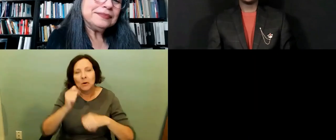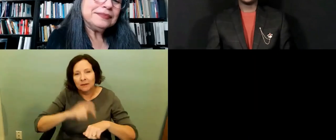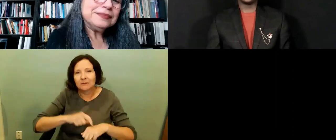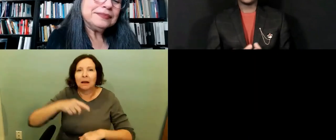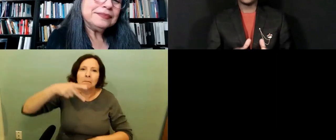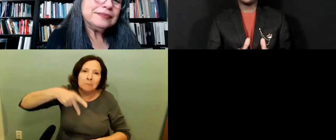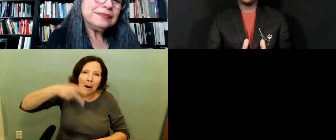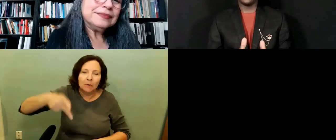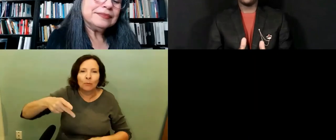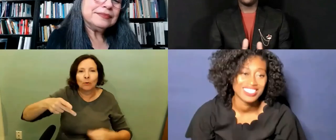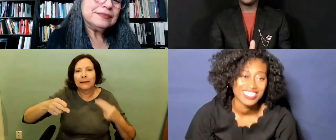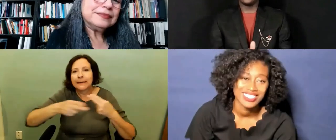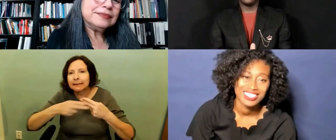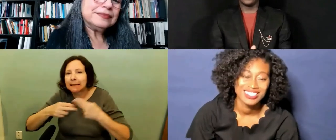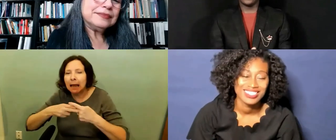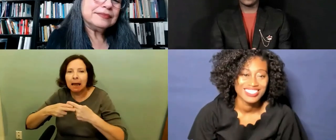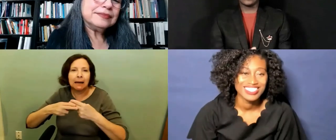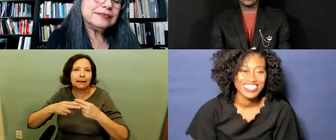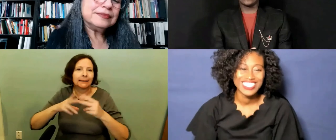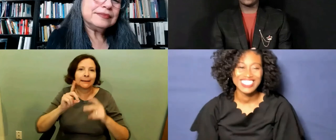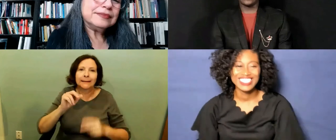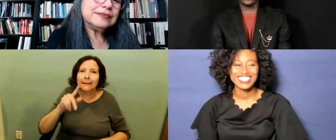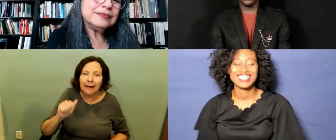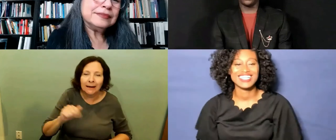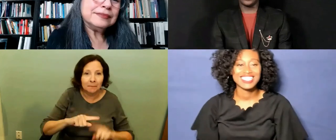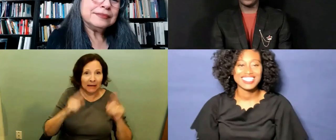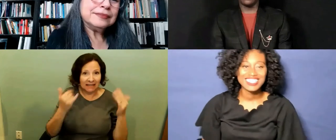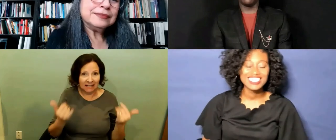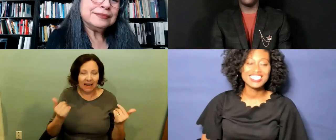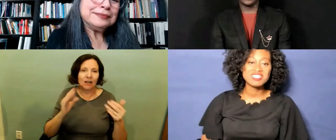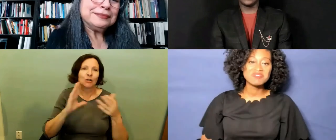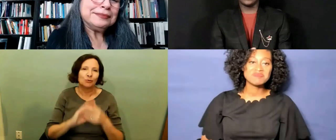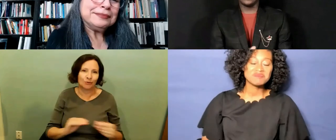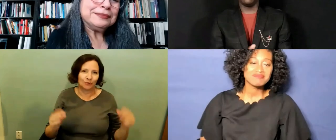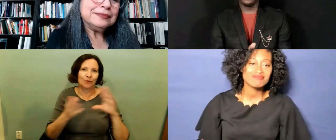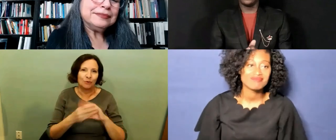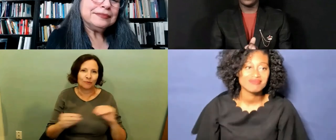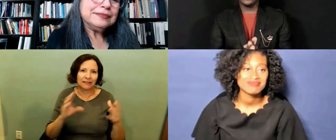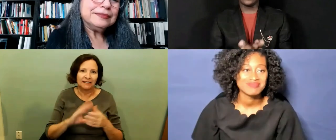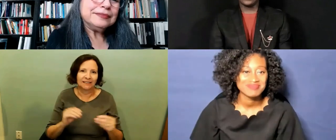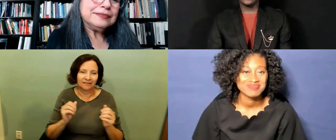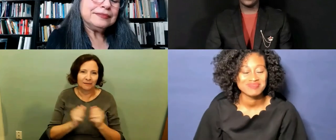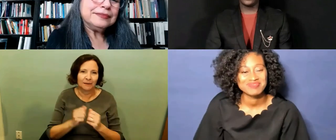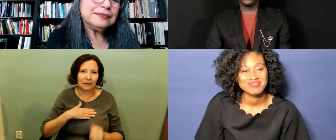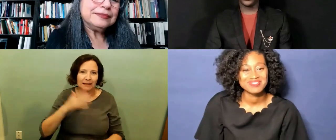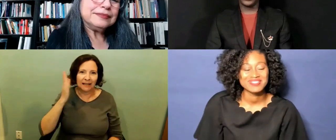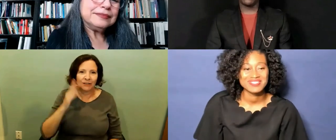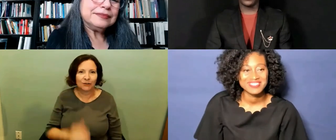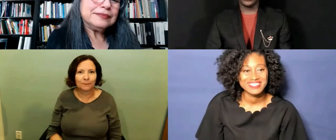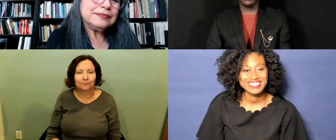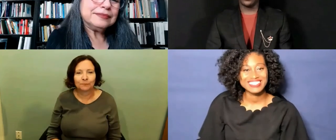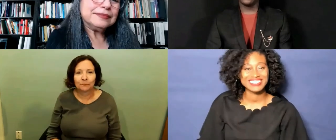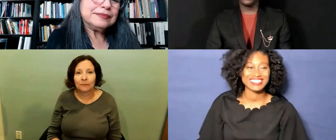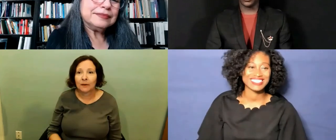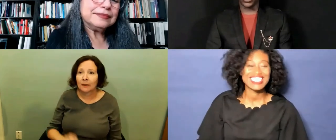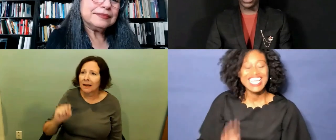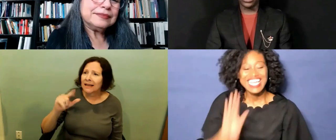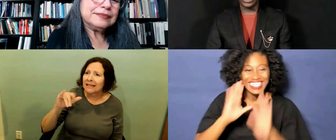Sylvia, I cannot thank you enough, and colleagues who joined us from all over the world,